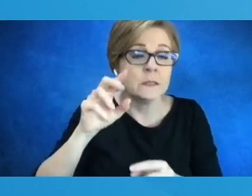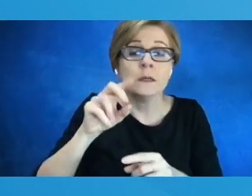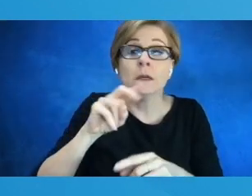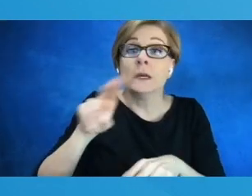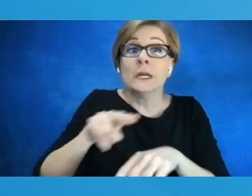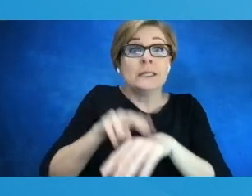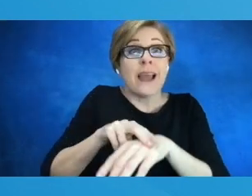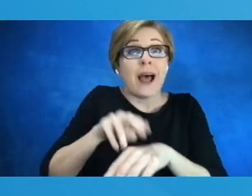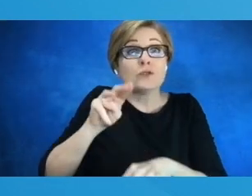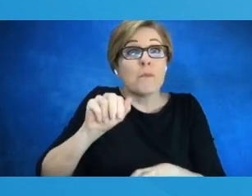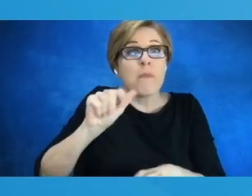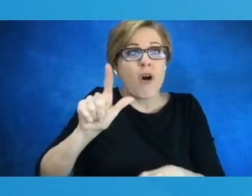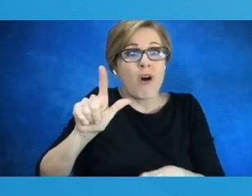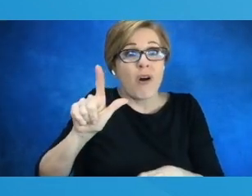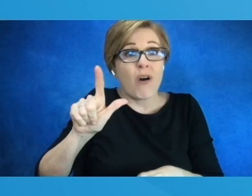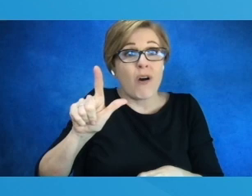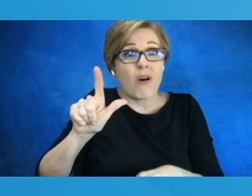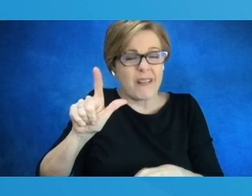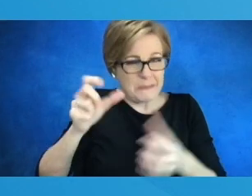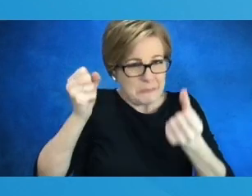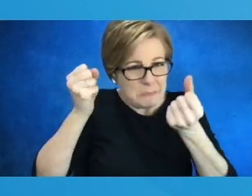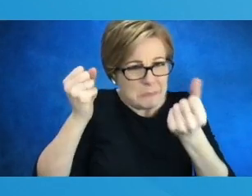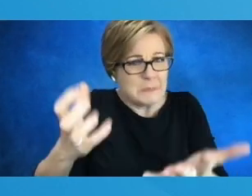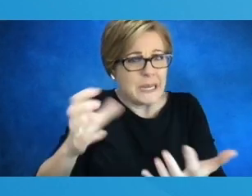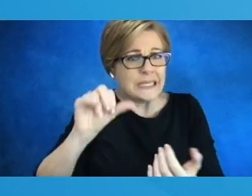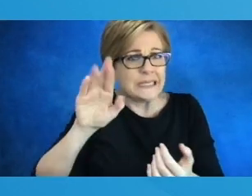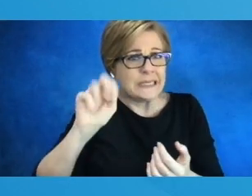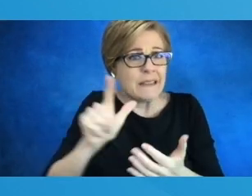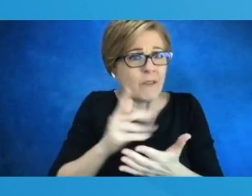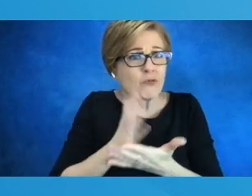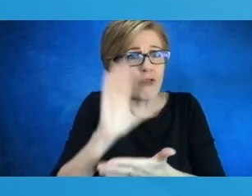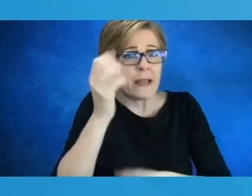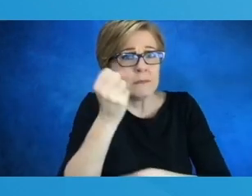marches and protests have taken place and continue to take place.